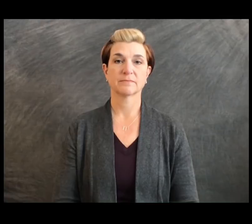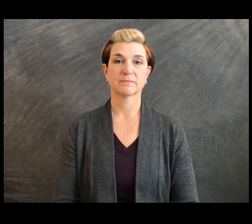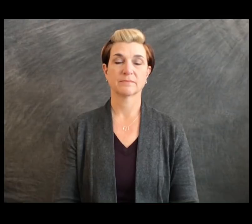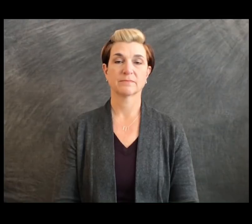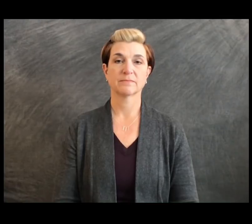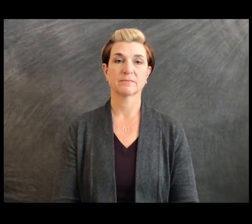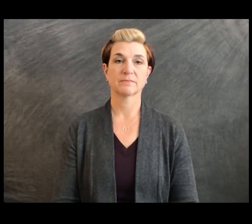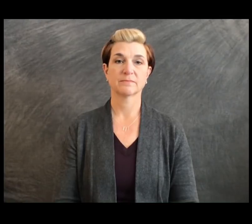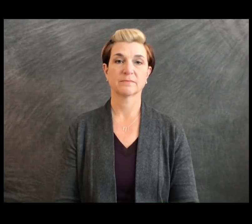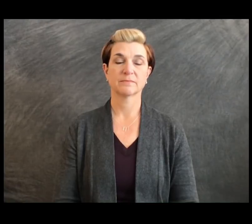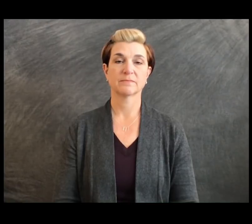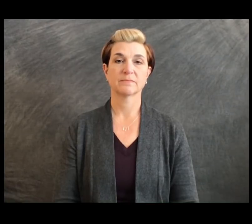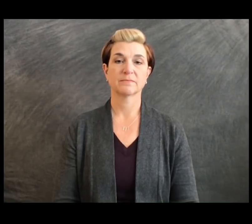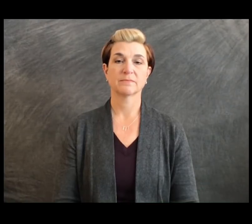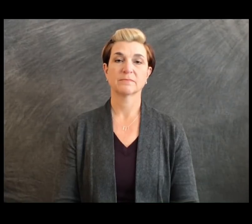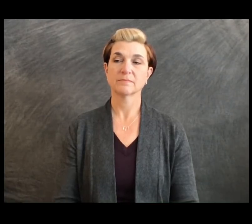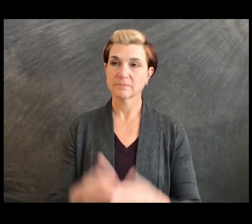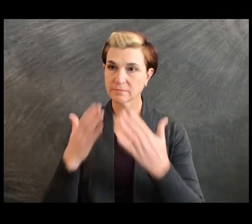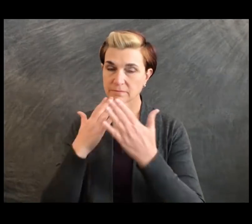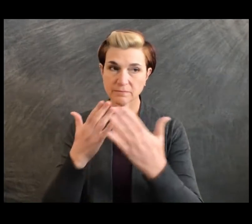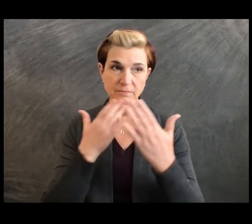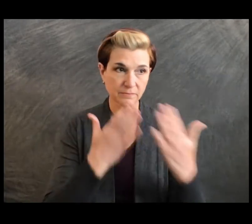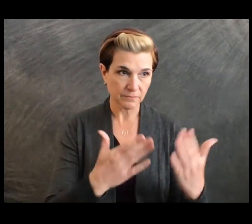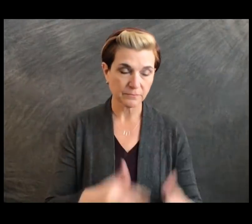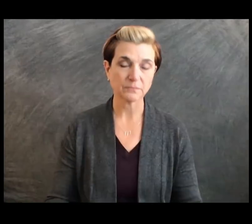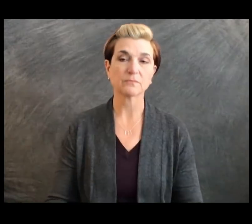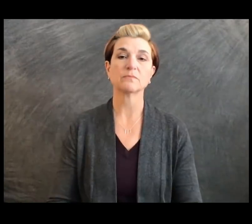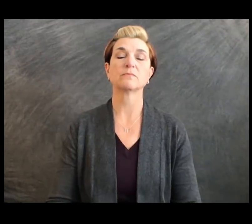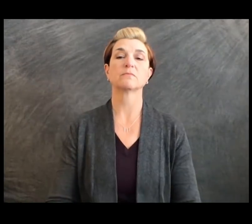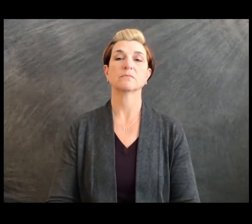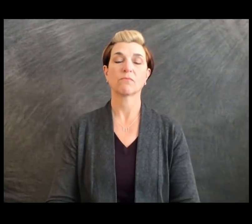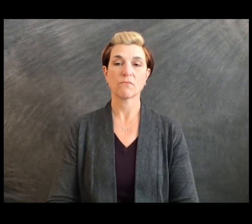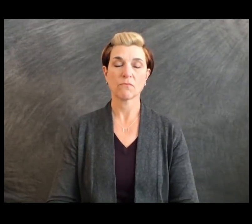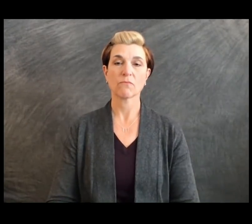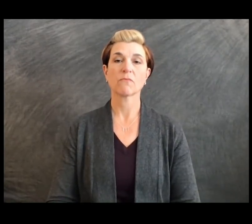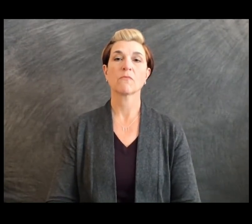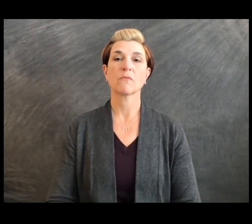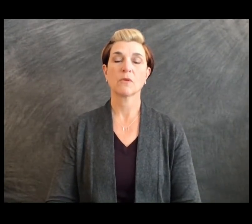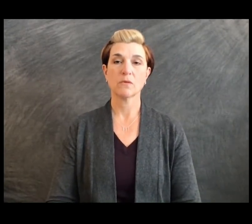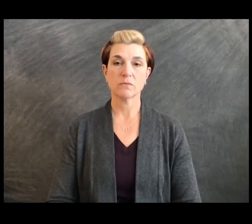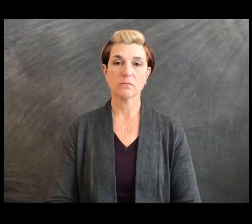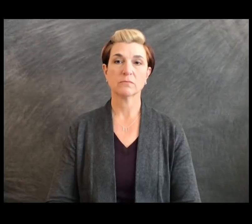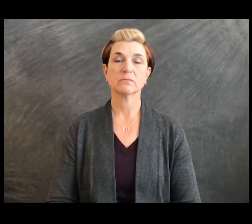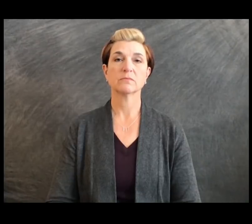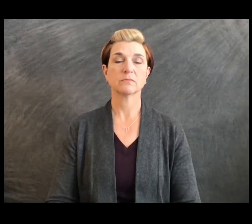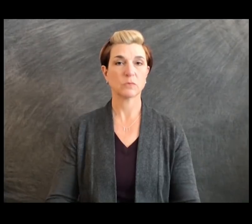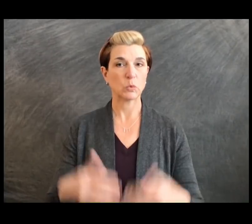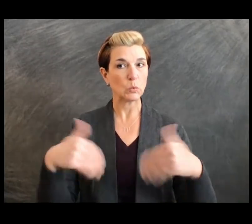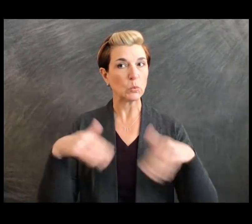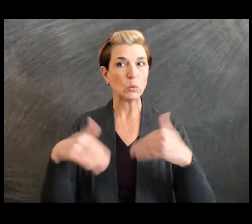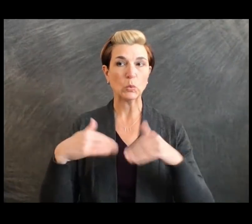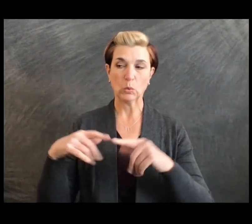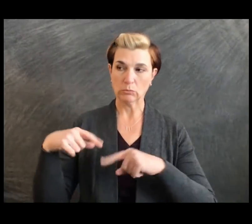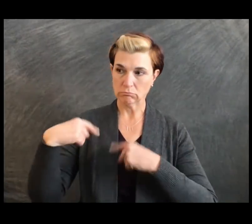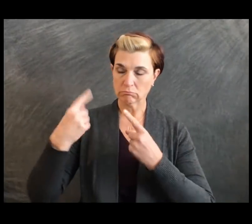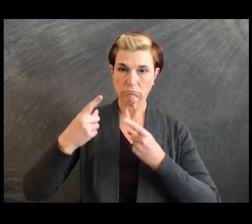thank you very much a lot of things going on we're going to be going over to